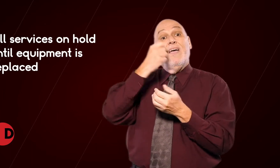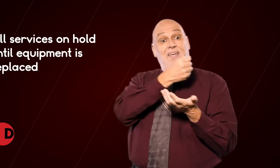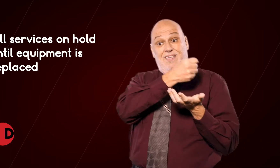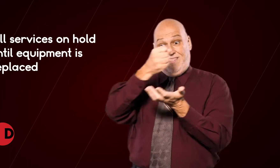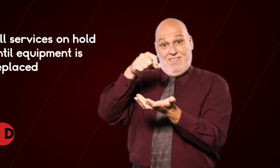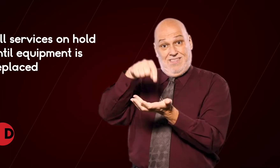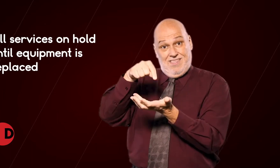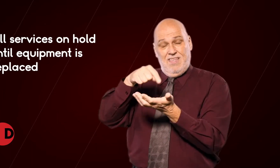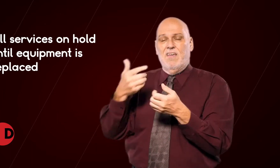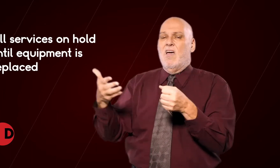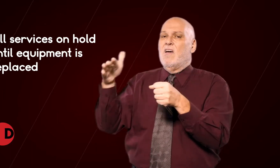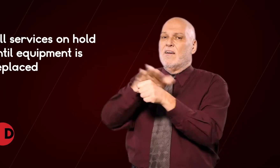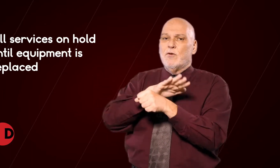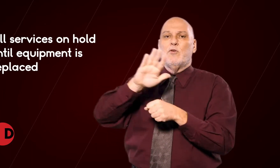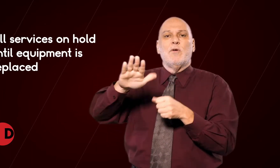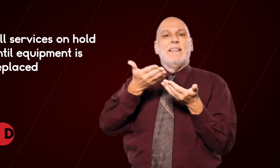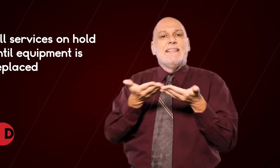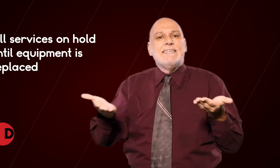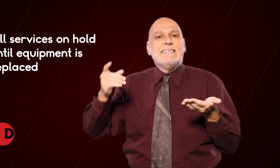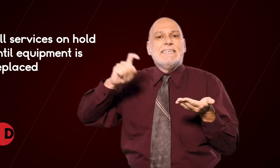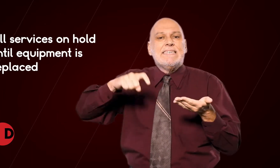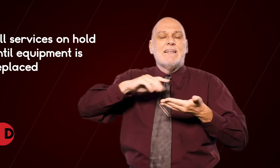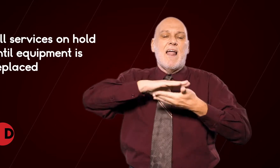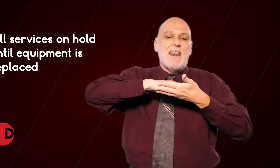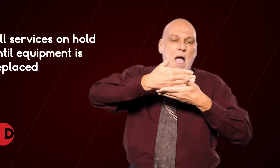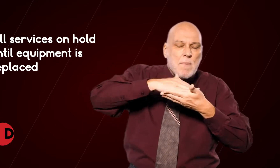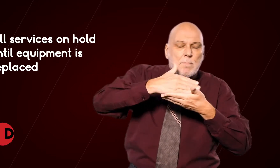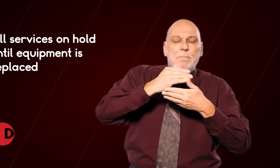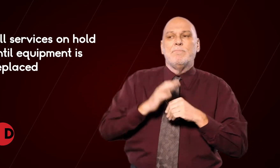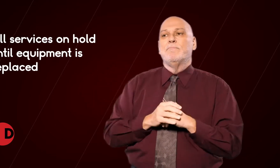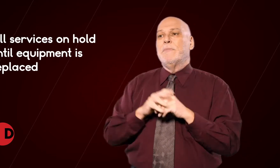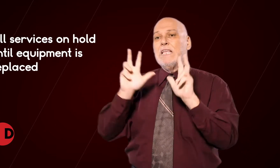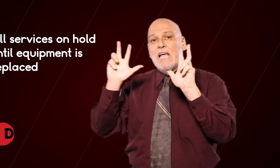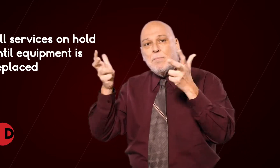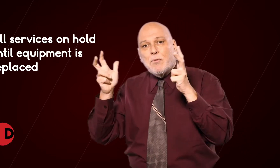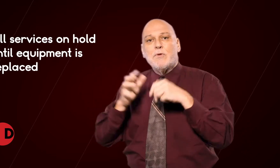property contents and equipment.